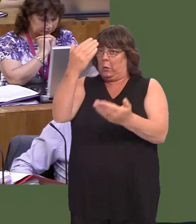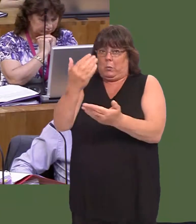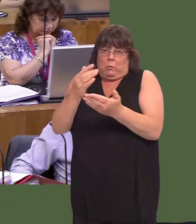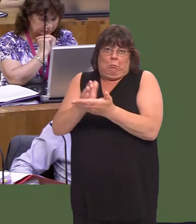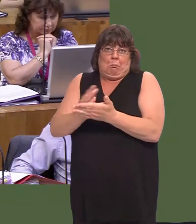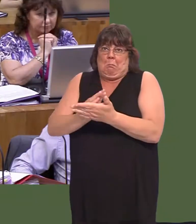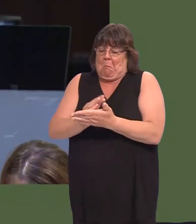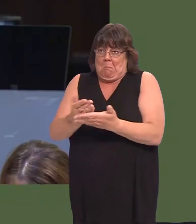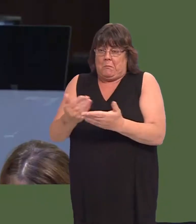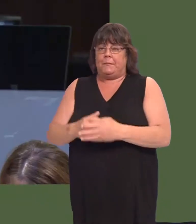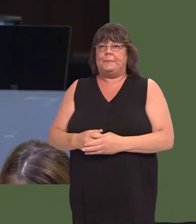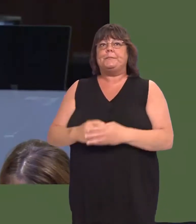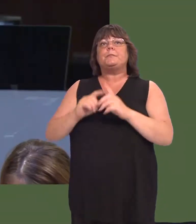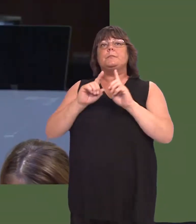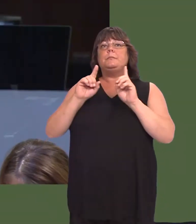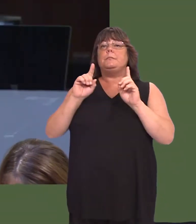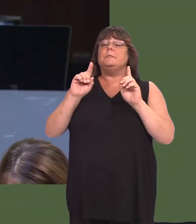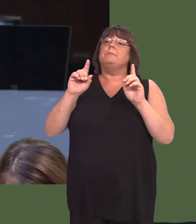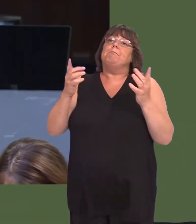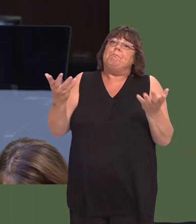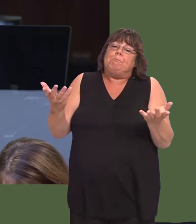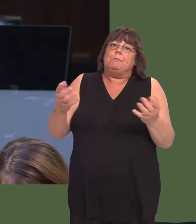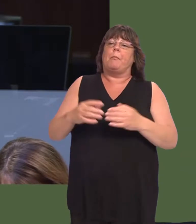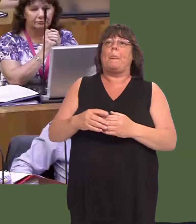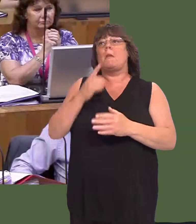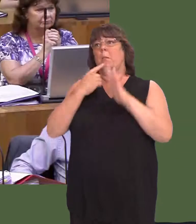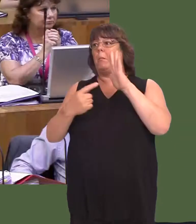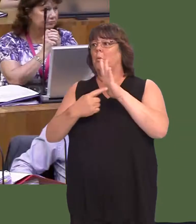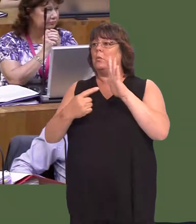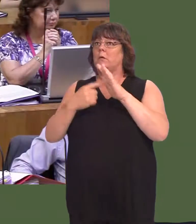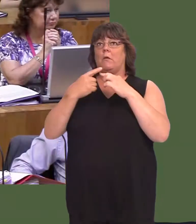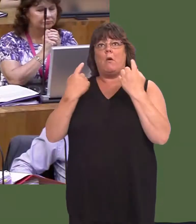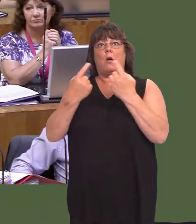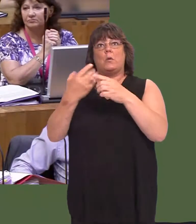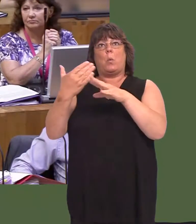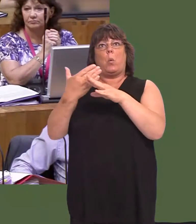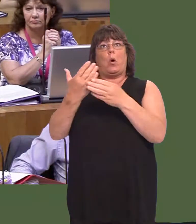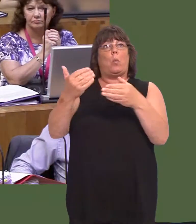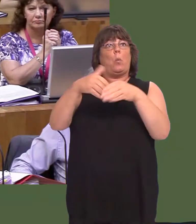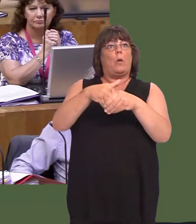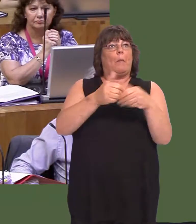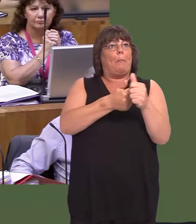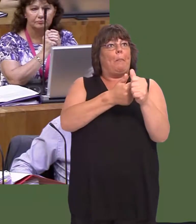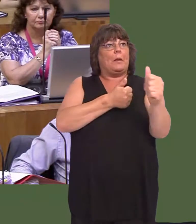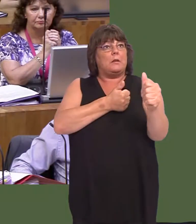That said, it is hugely important that we work with our businesses in order to make